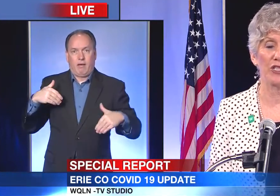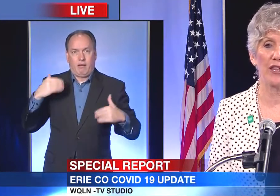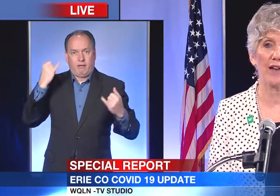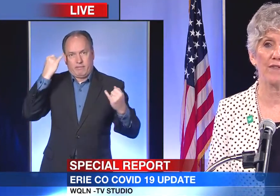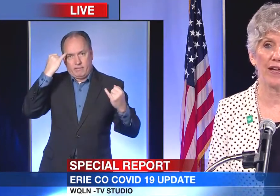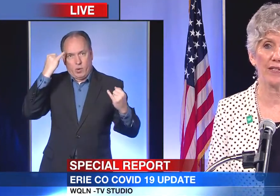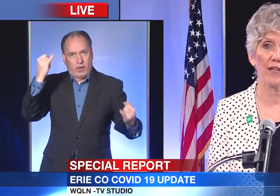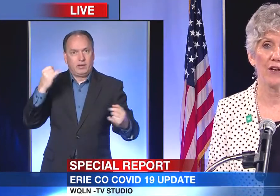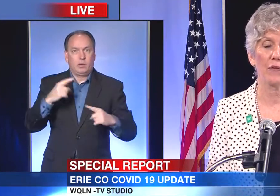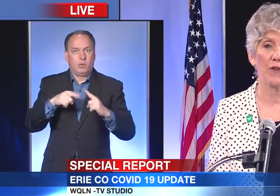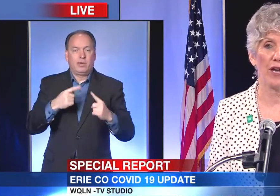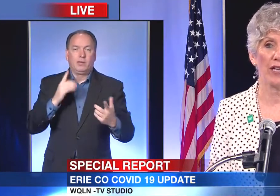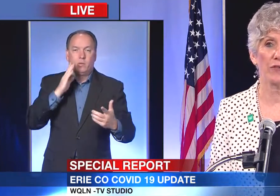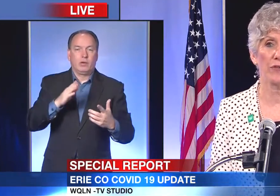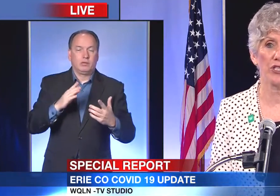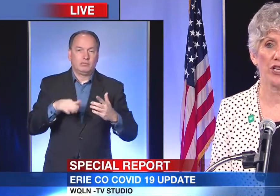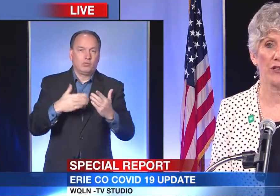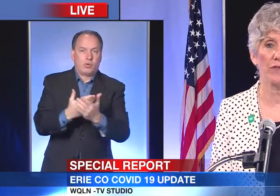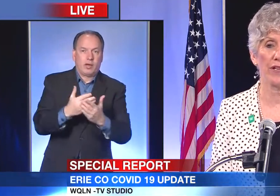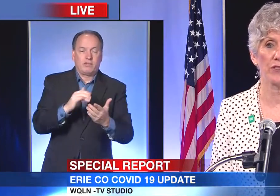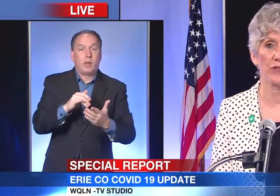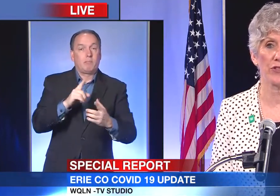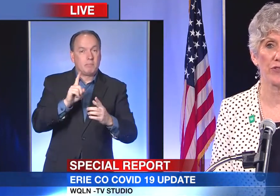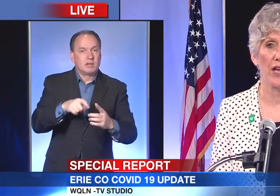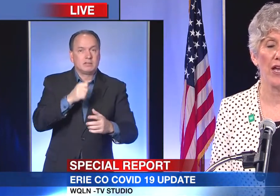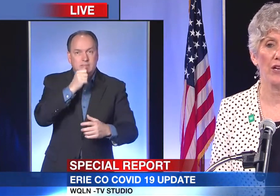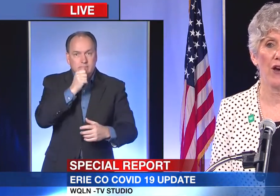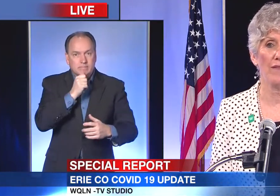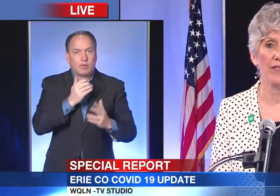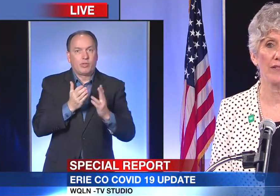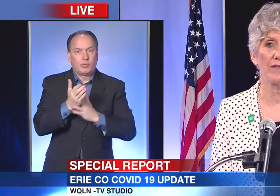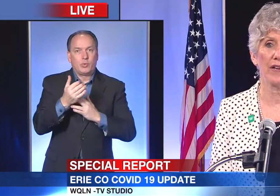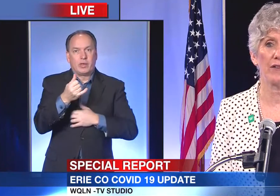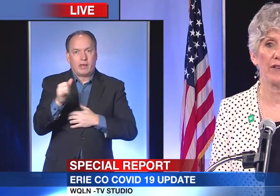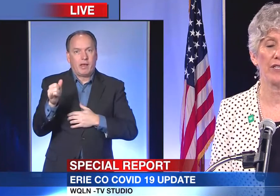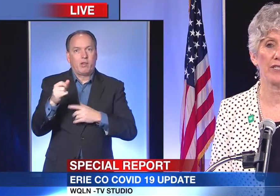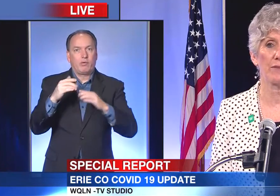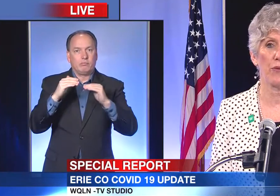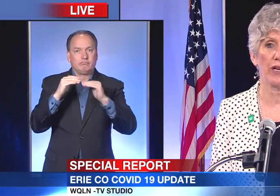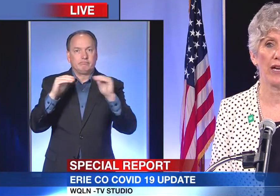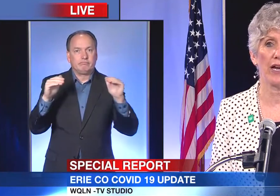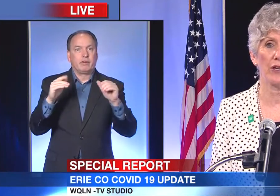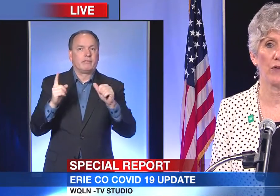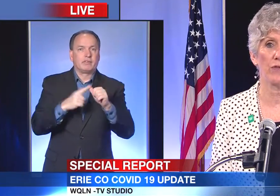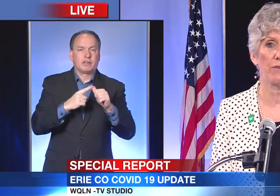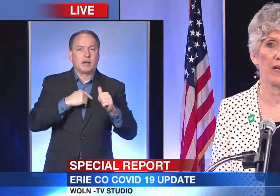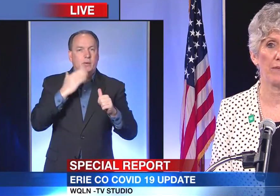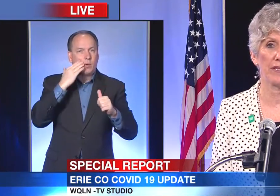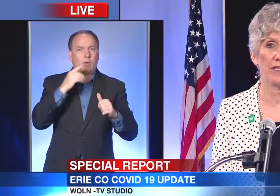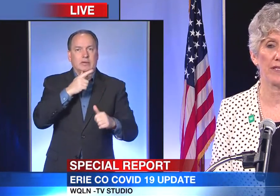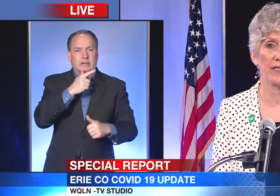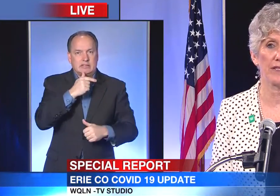WILL OPEN WHEN WE MOVE TO THE GREEN PHASE. I HAVE NO IDEA WHEN WE WILL REACH THAT PHASE. WE HAVE GOT TO GET THROUGH THIS YELLOW PHASE FIRST.